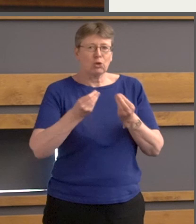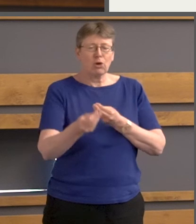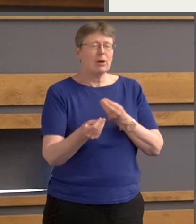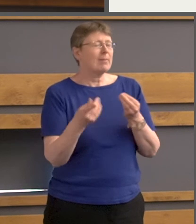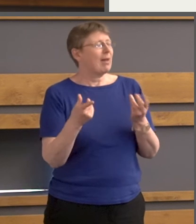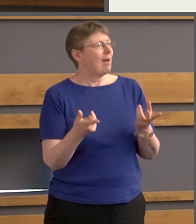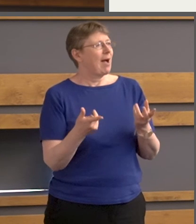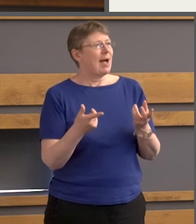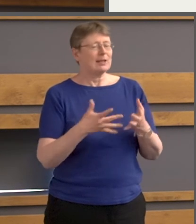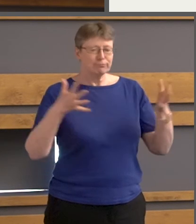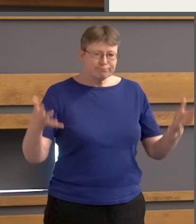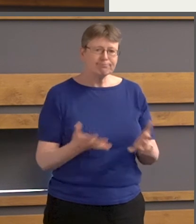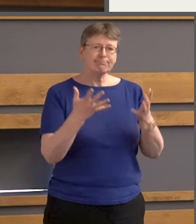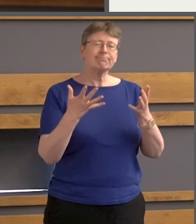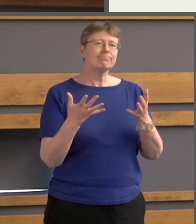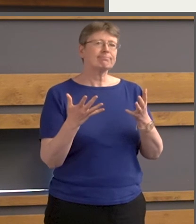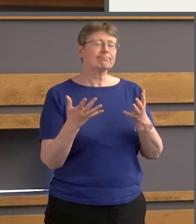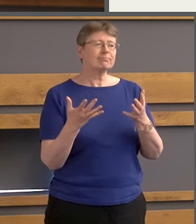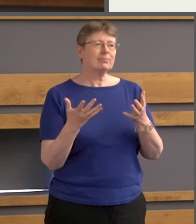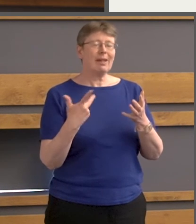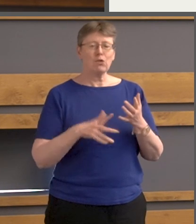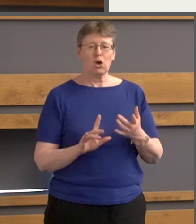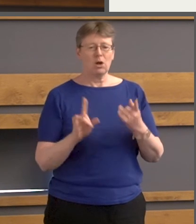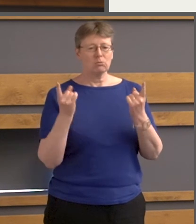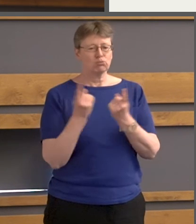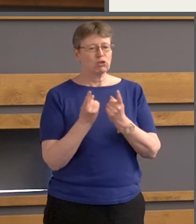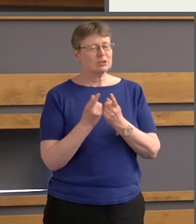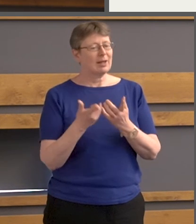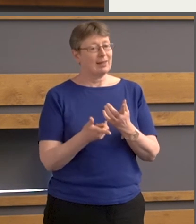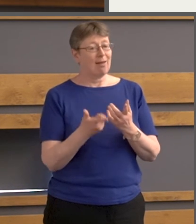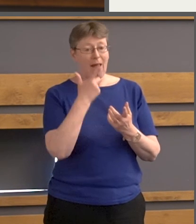reviving a product which is durable,